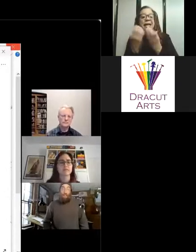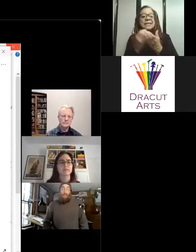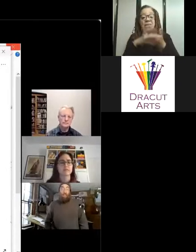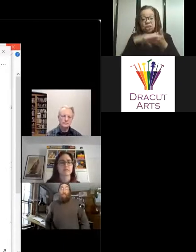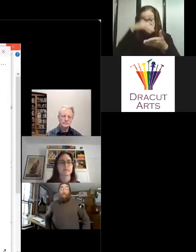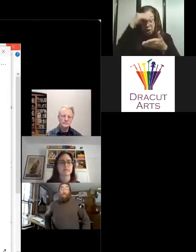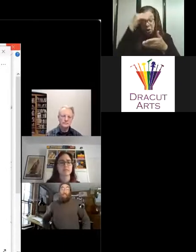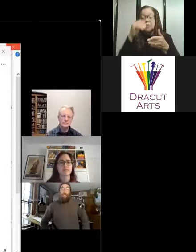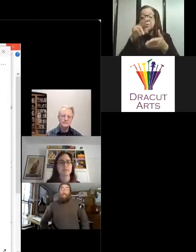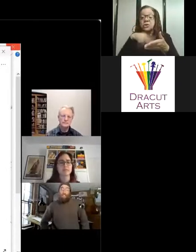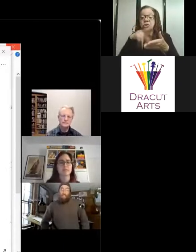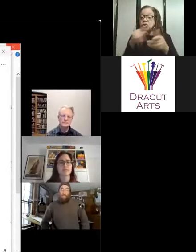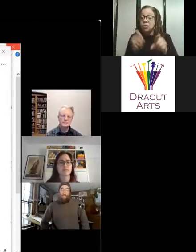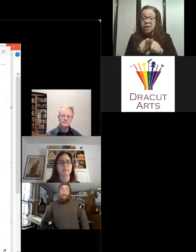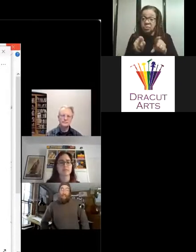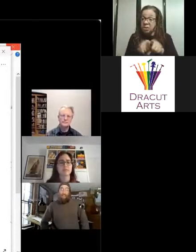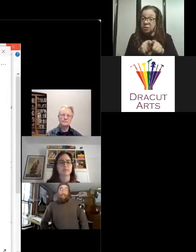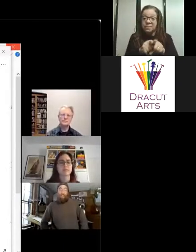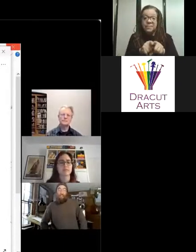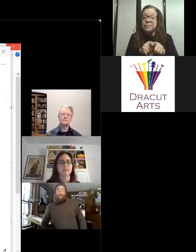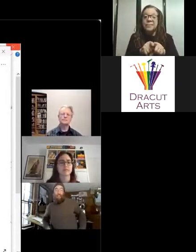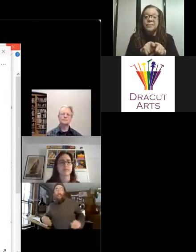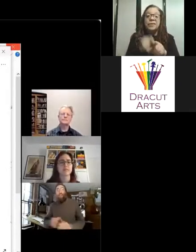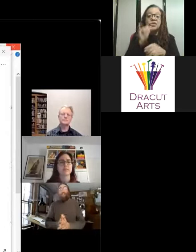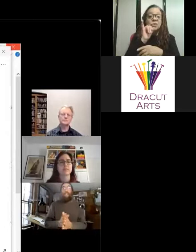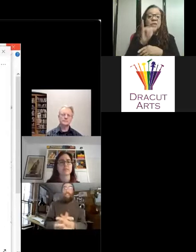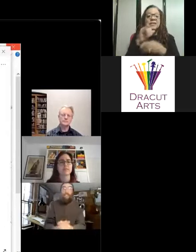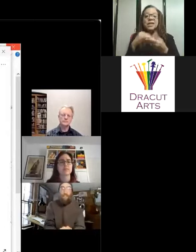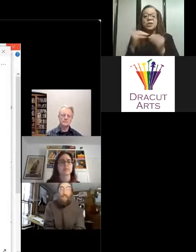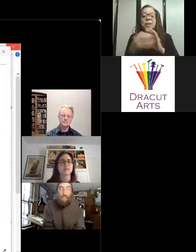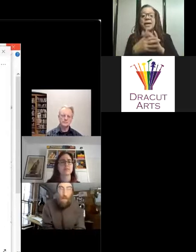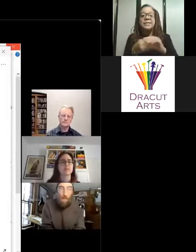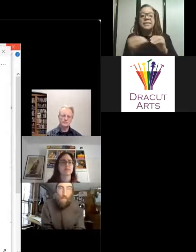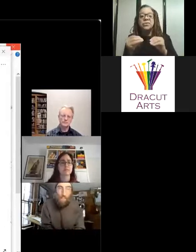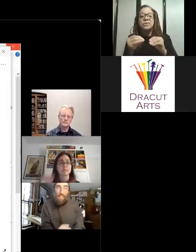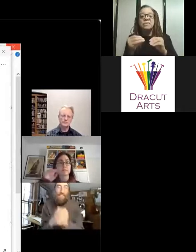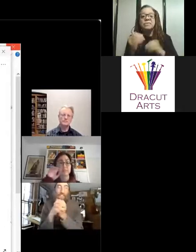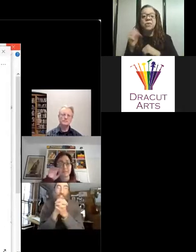Um, so this is this is a little passage, oh yeah, I'll read these, I'll read these three pages, because this is nice,